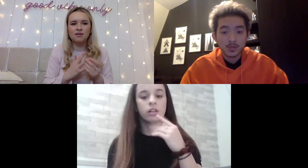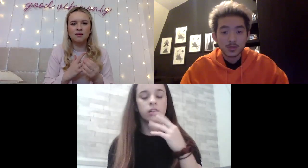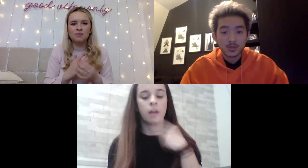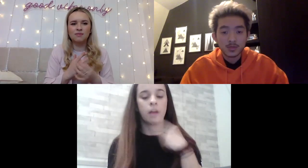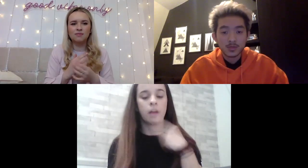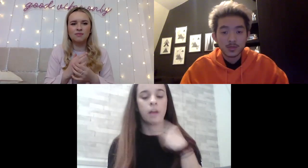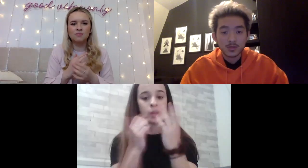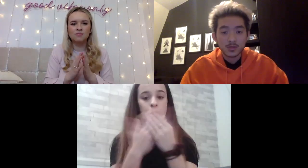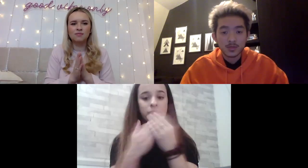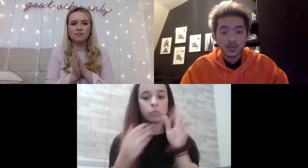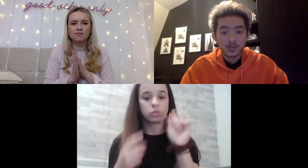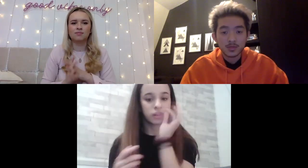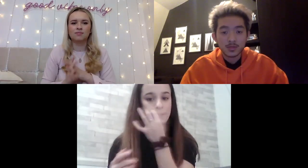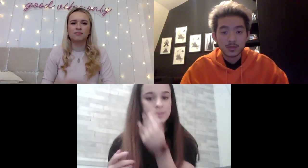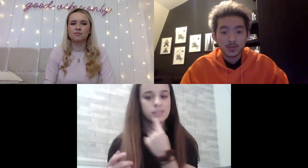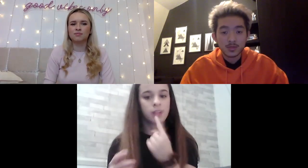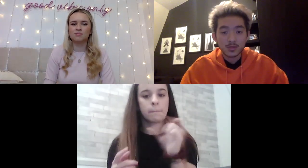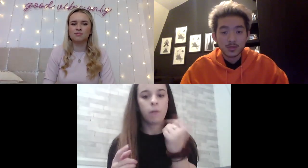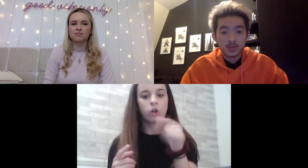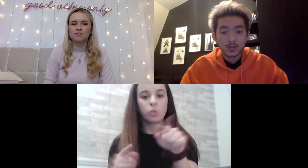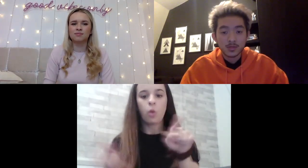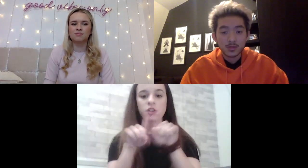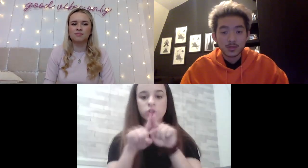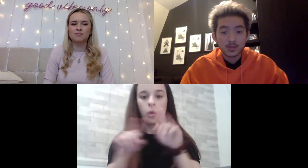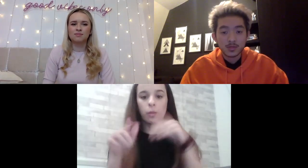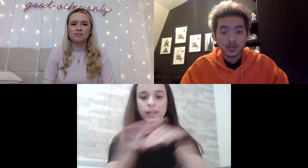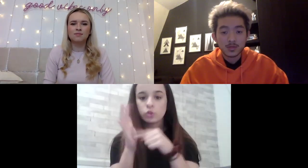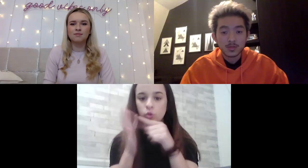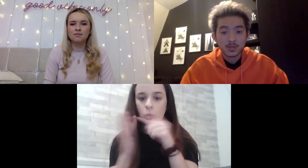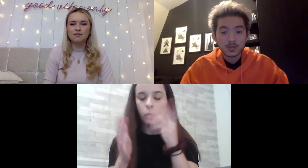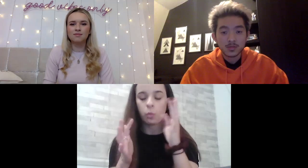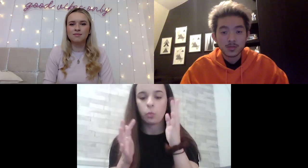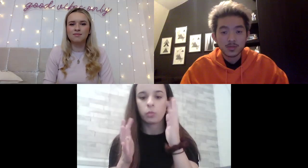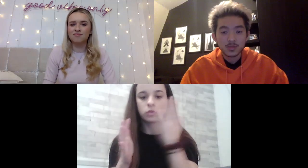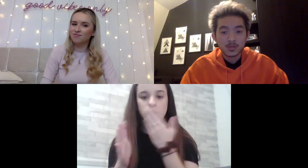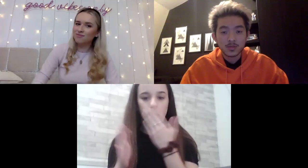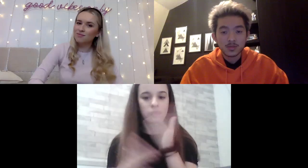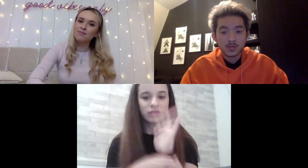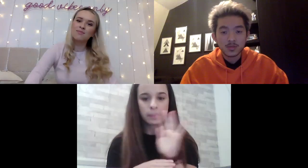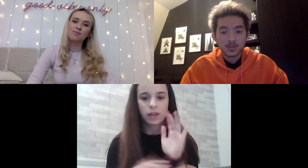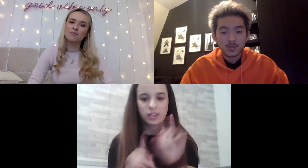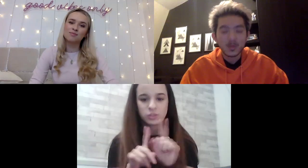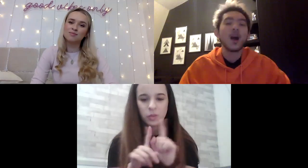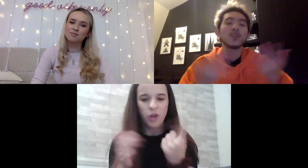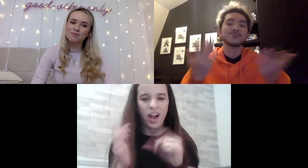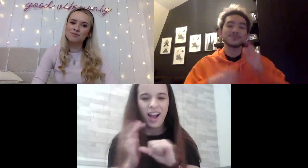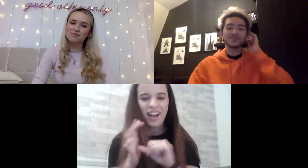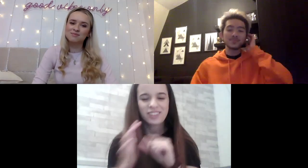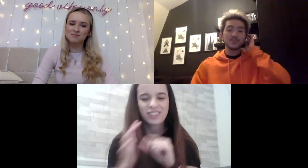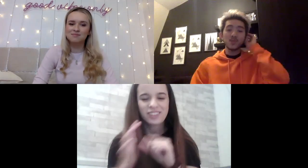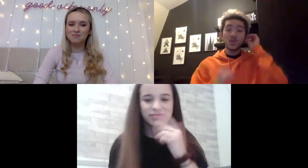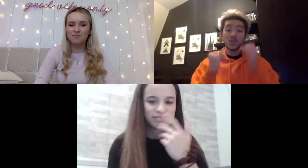Jem: I agree with what Jasmine said but you're also into high school films B: Oh yeah